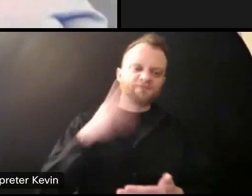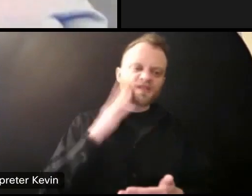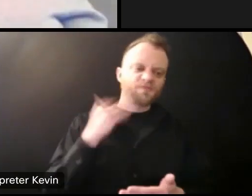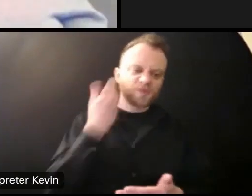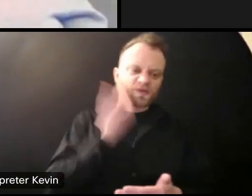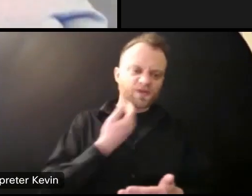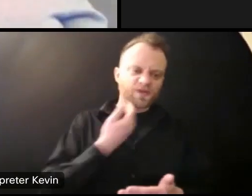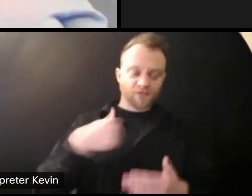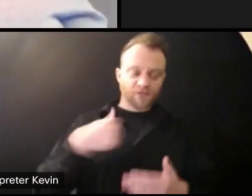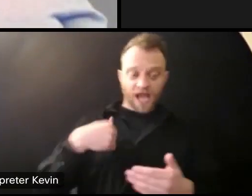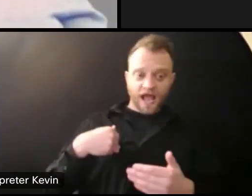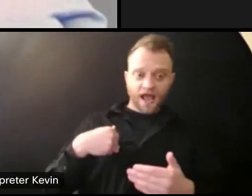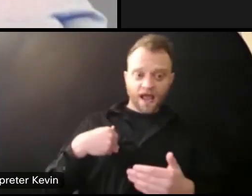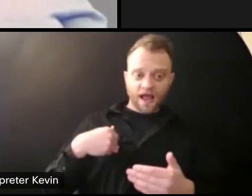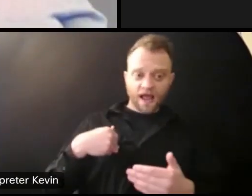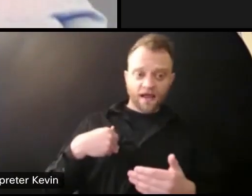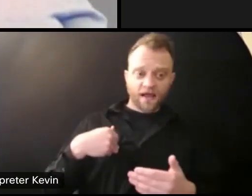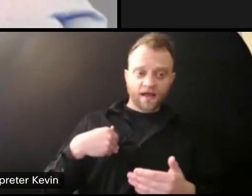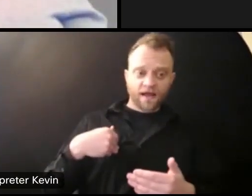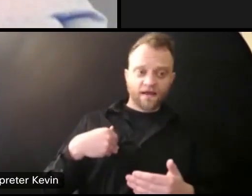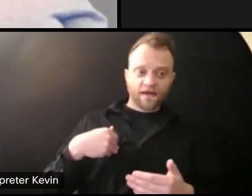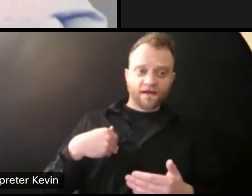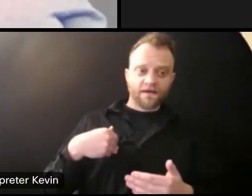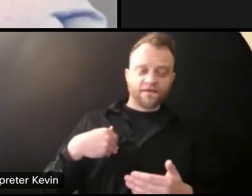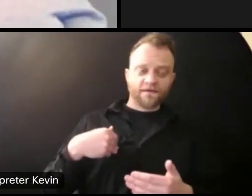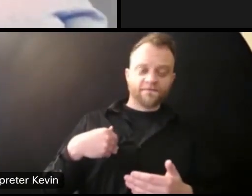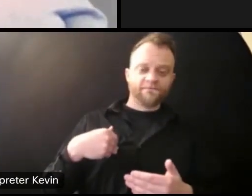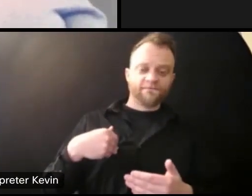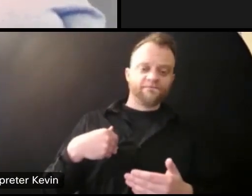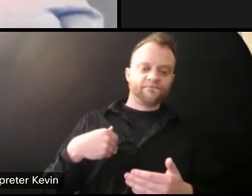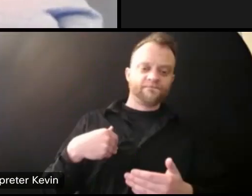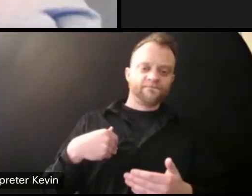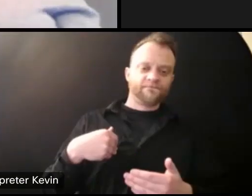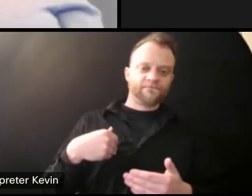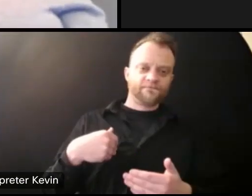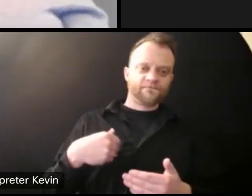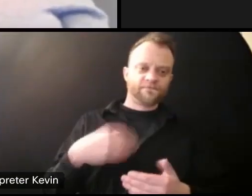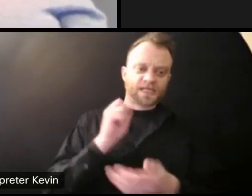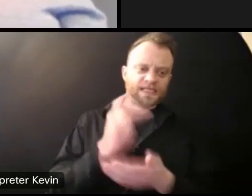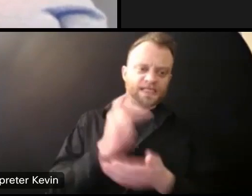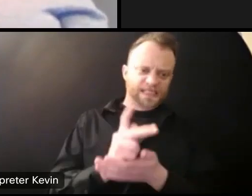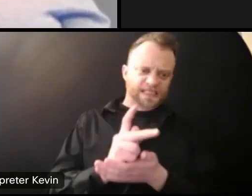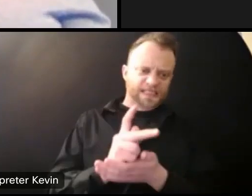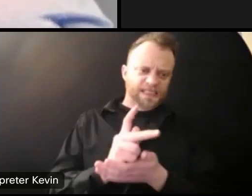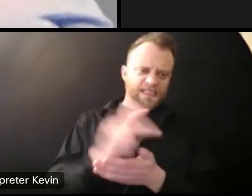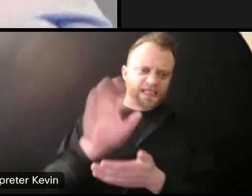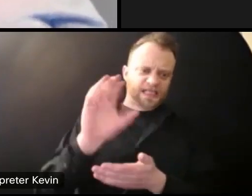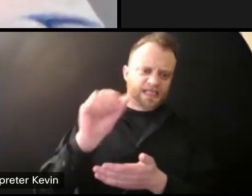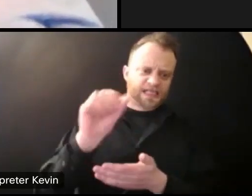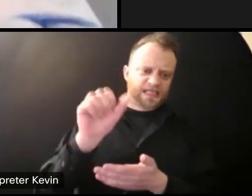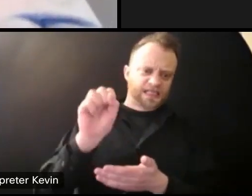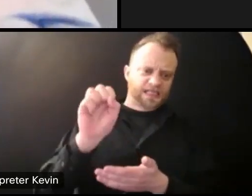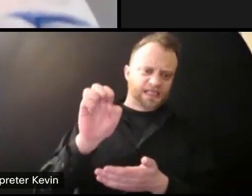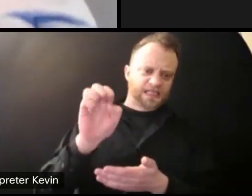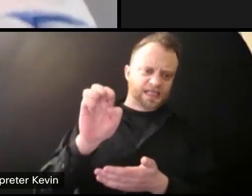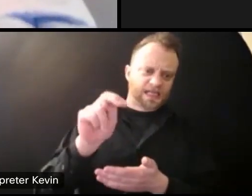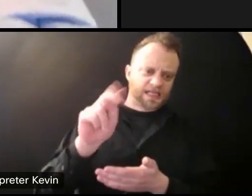the the mechanics of a consent agenda. The first [of] about three questions - The first